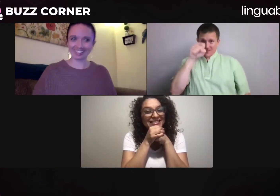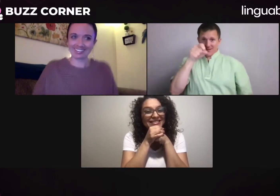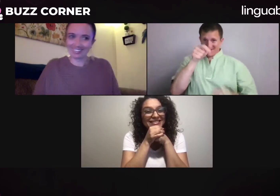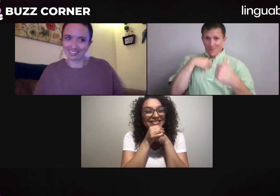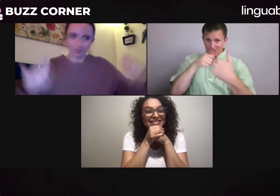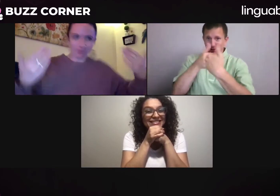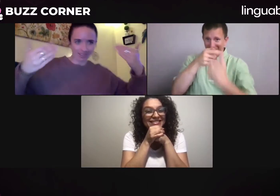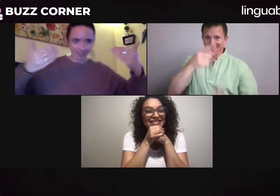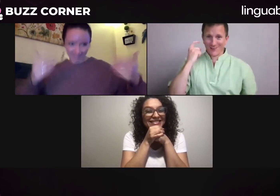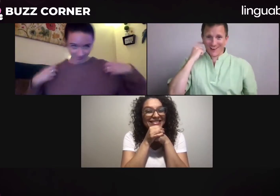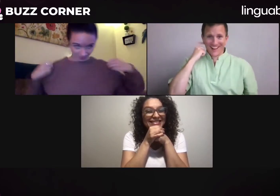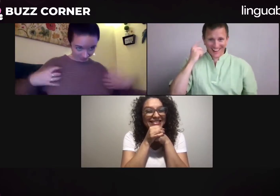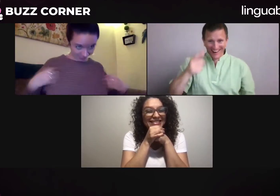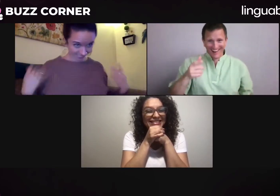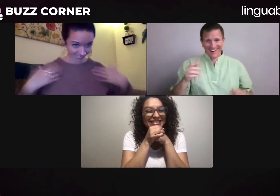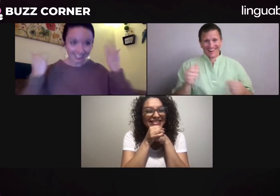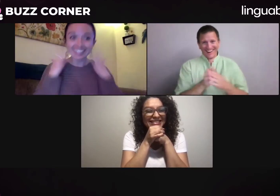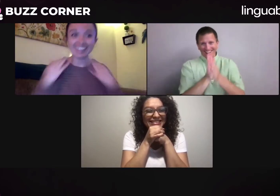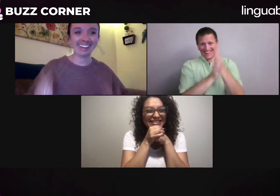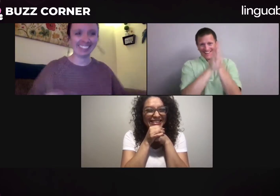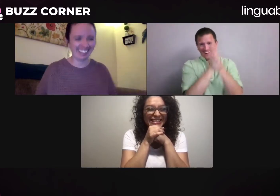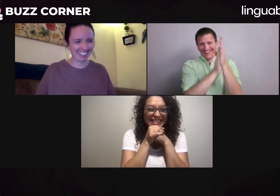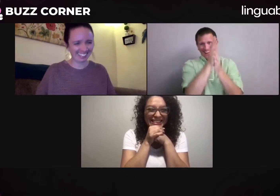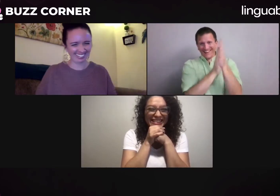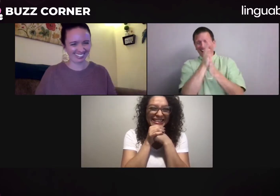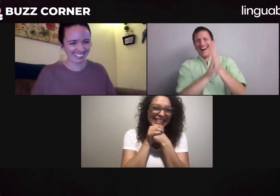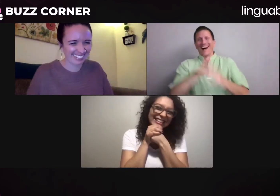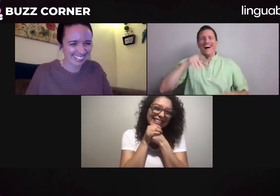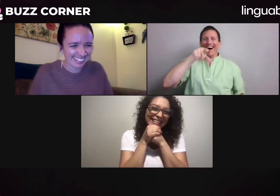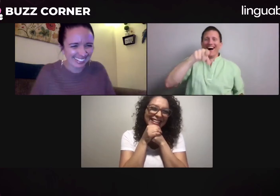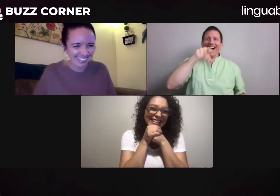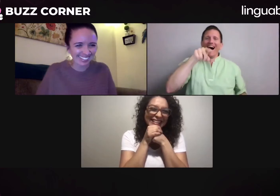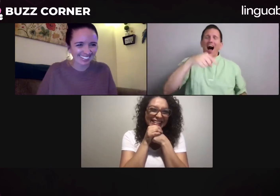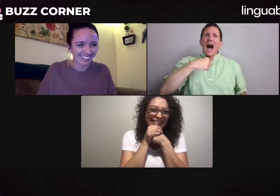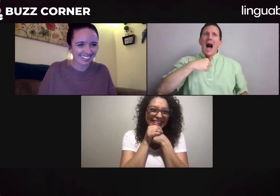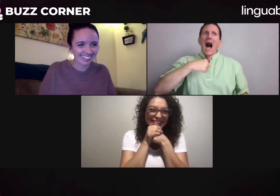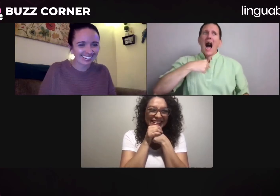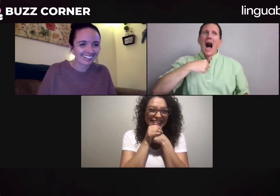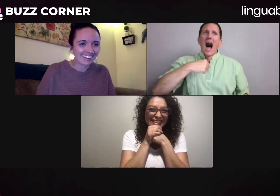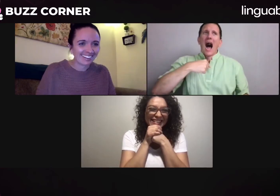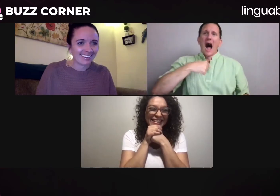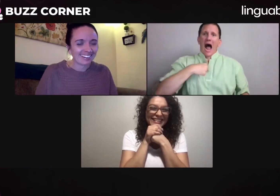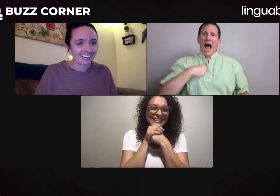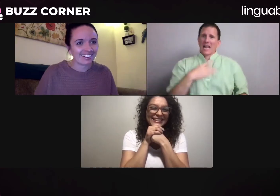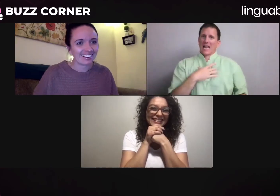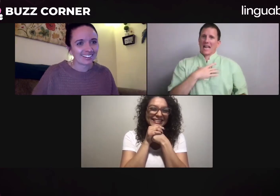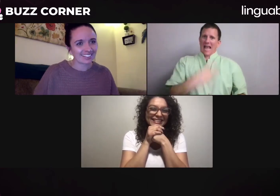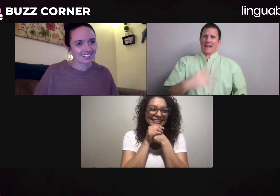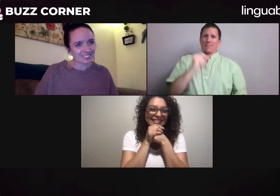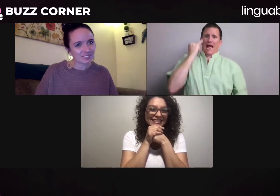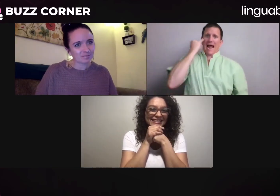So yes, I do want to challenge you to bring it on.